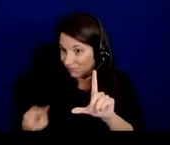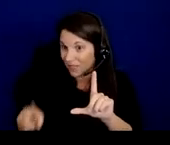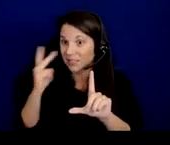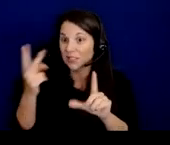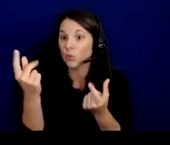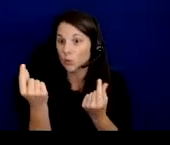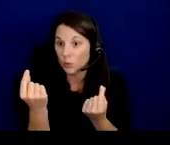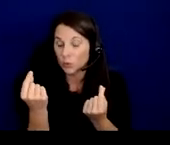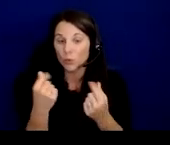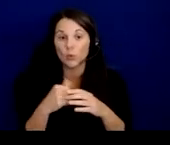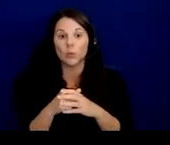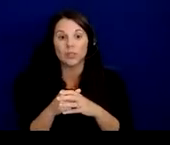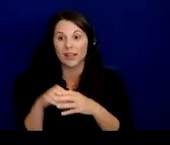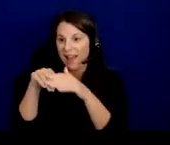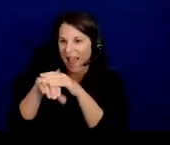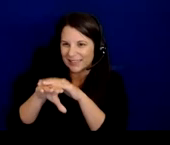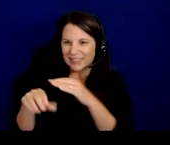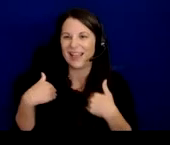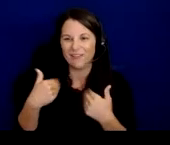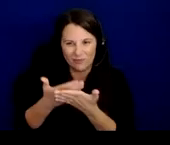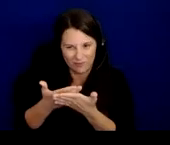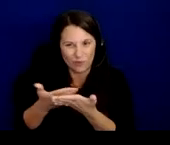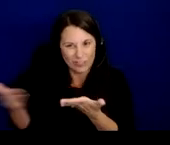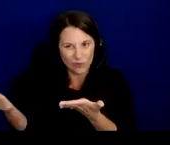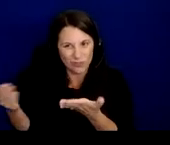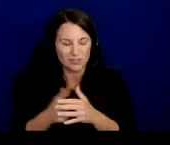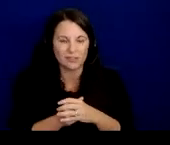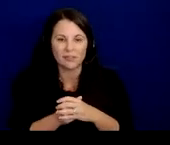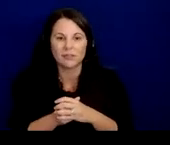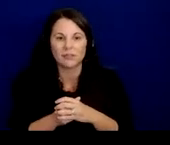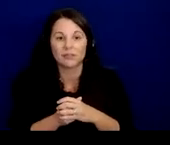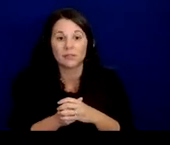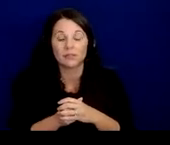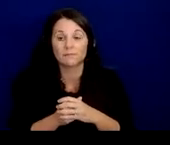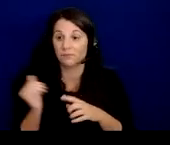can access those resources, eventually creating a leadership